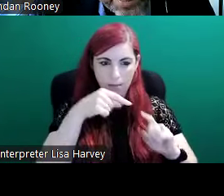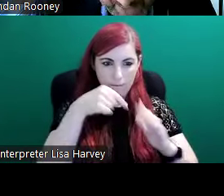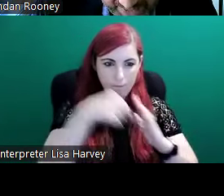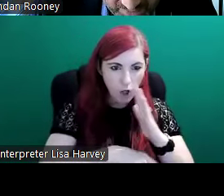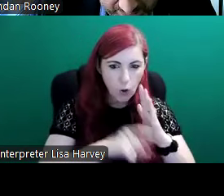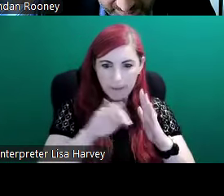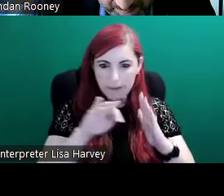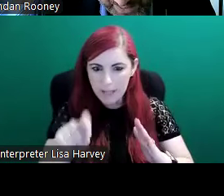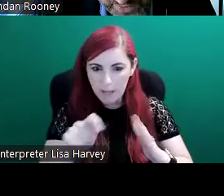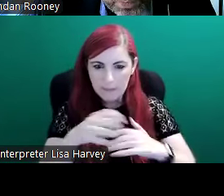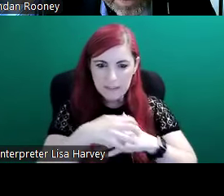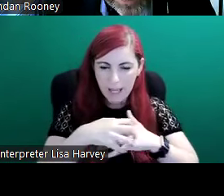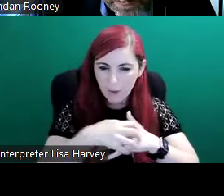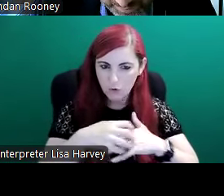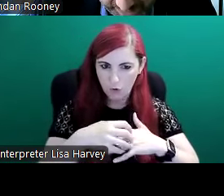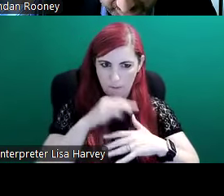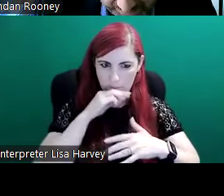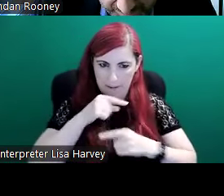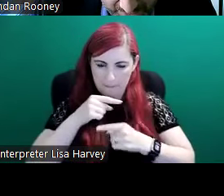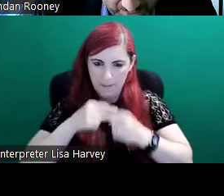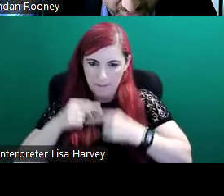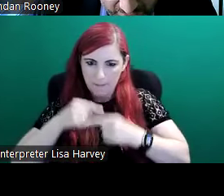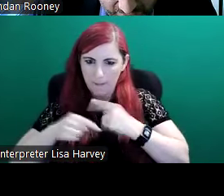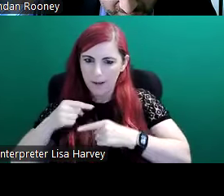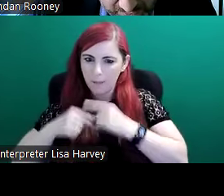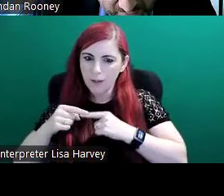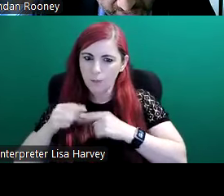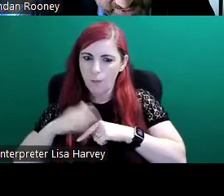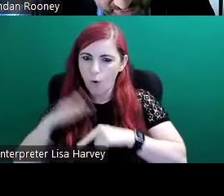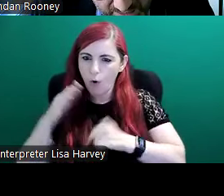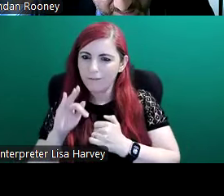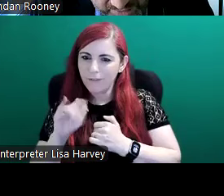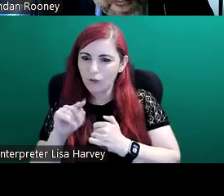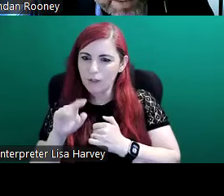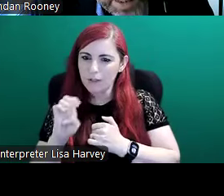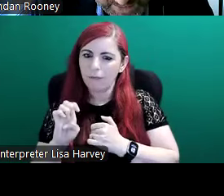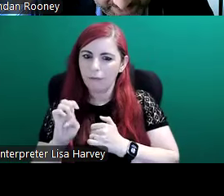but inexorably back towards figurative painting. Pure abstract art could not sustain